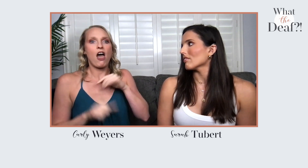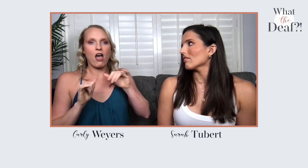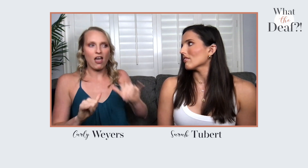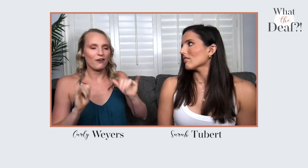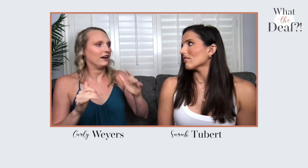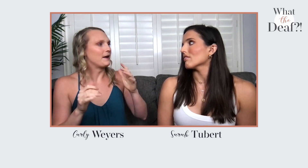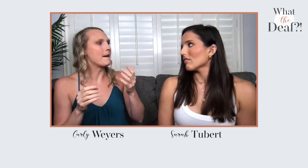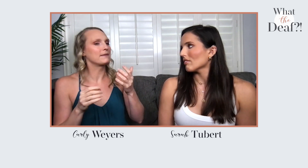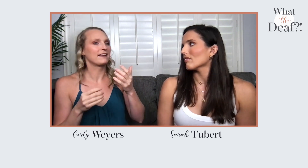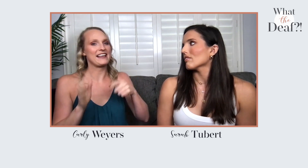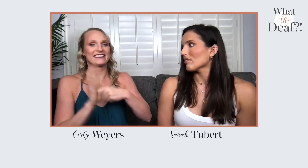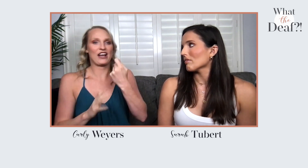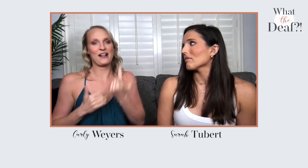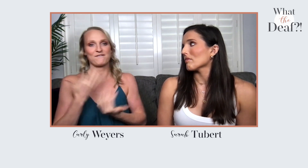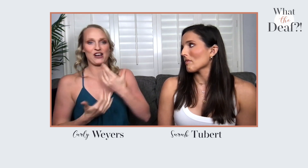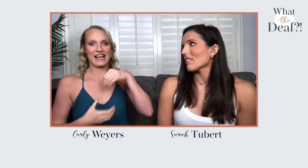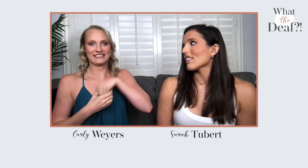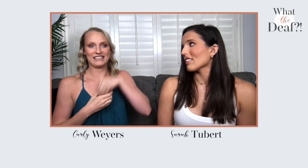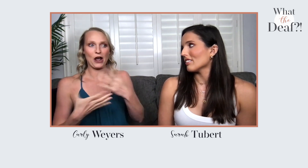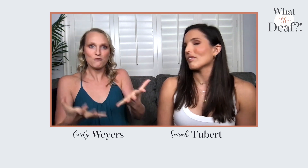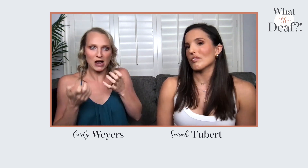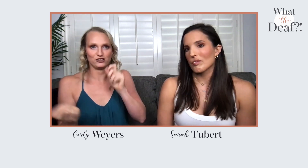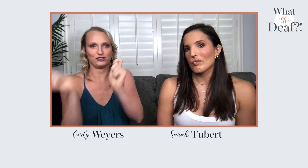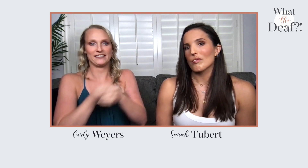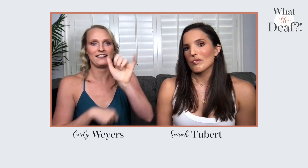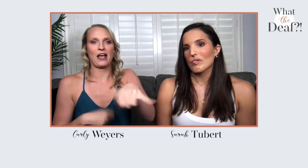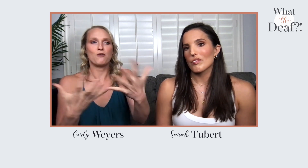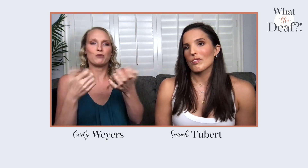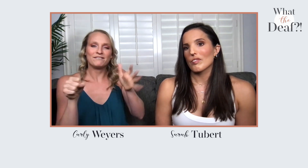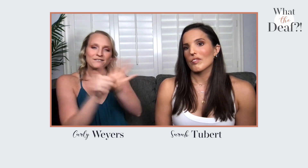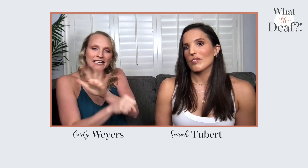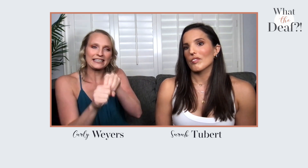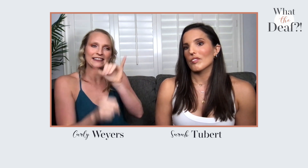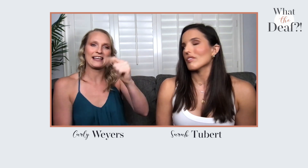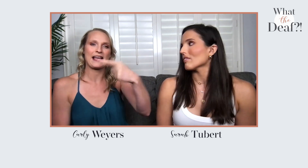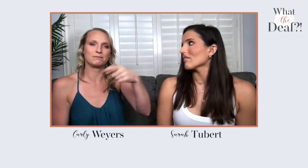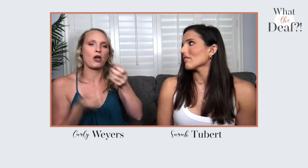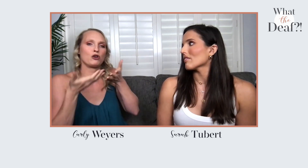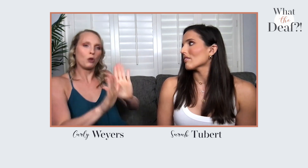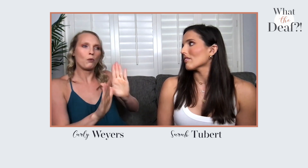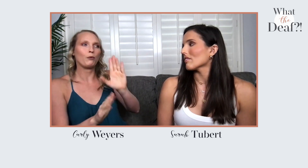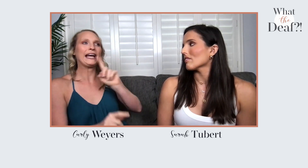And I see that now. And so that lights a fire in me, and I want to change that. I want to fill in those gaps